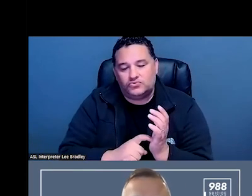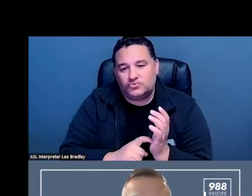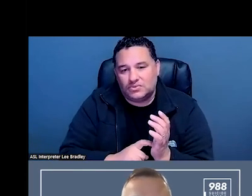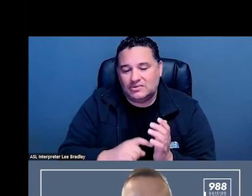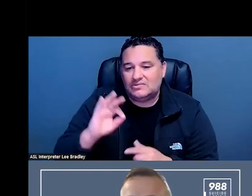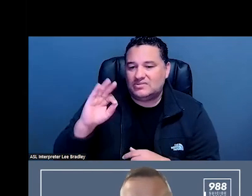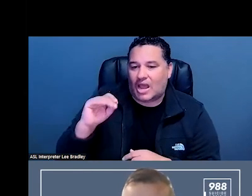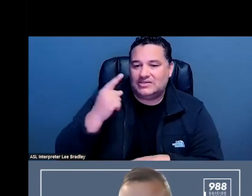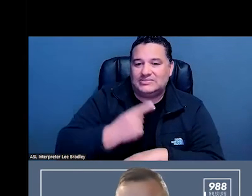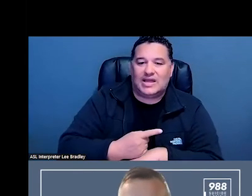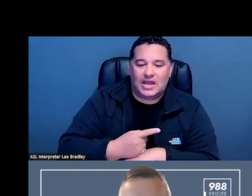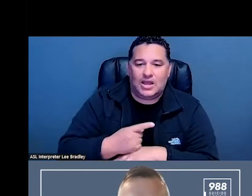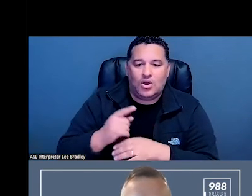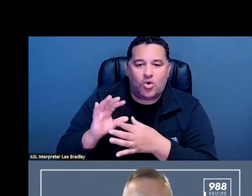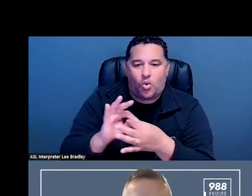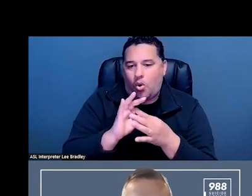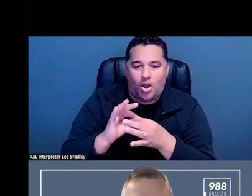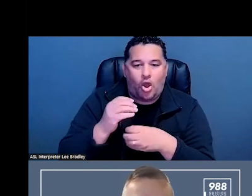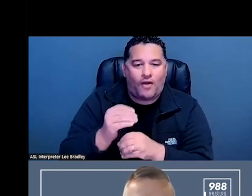THERE HAS BEEN, MORE FORMAL RECOGNITION OF